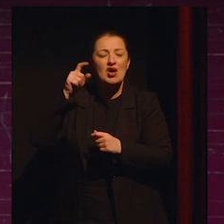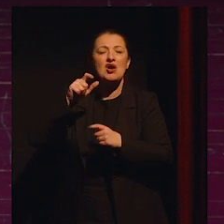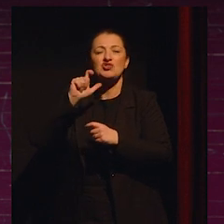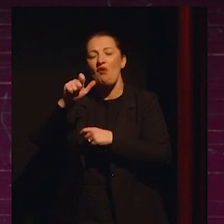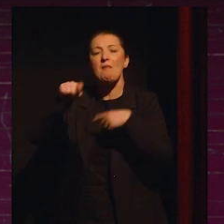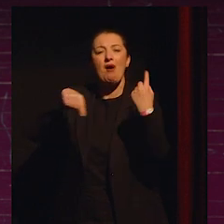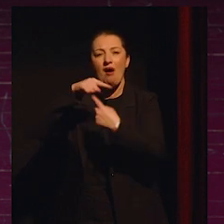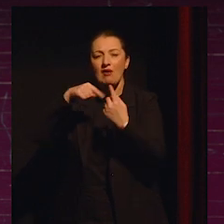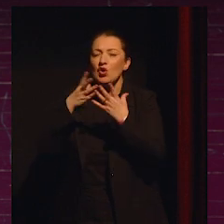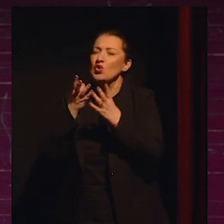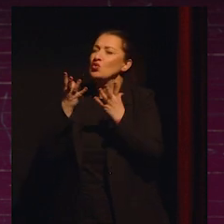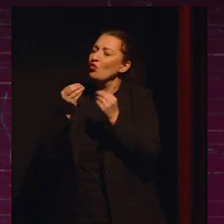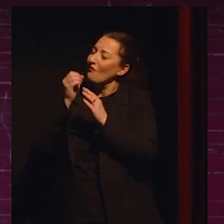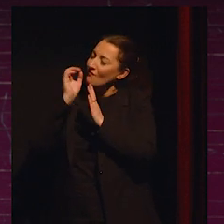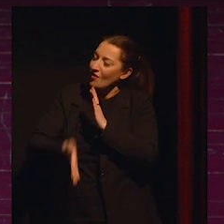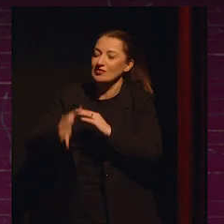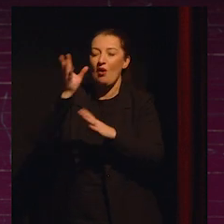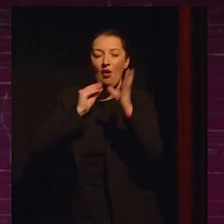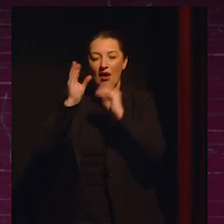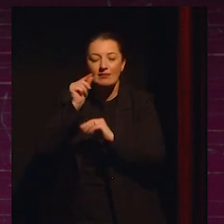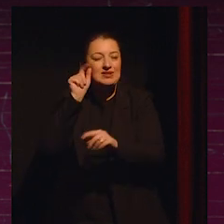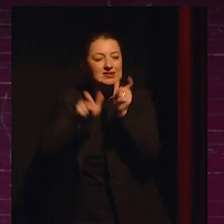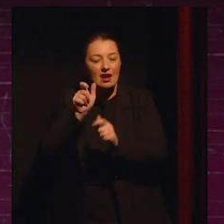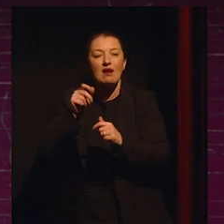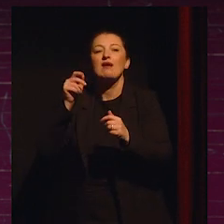I learned a lot of things. I met amazing people and I continue